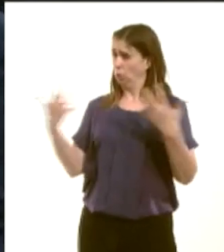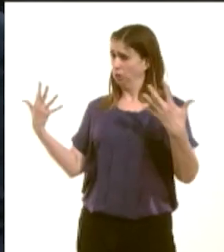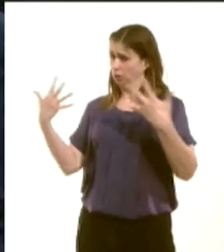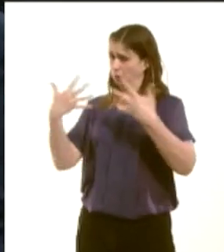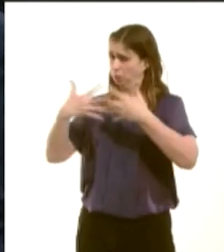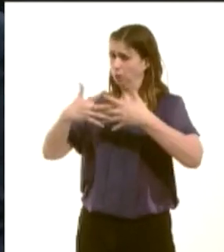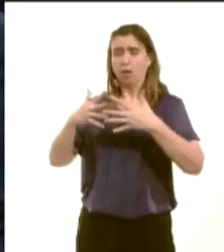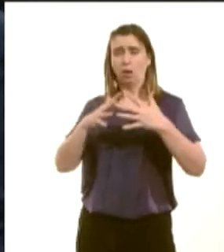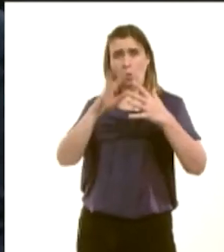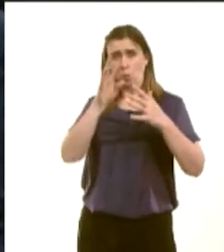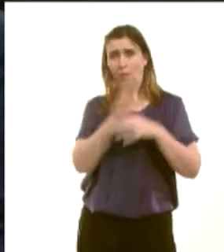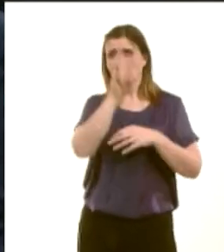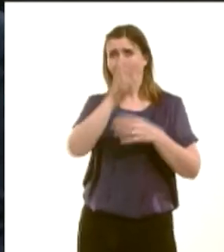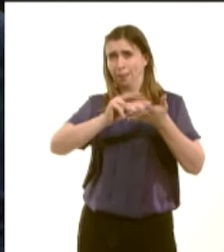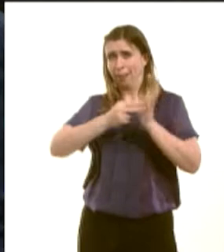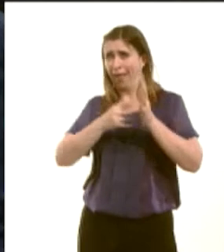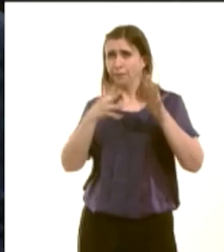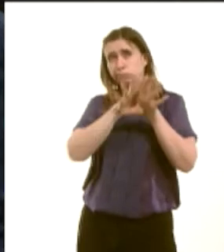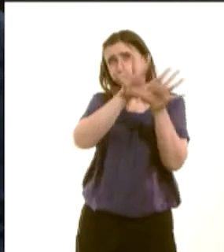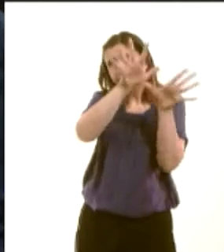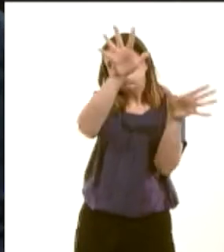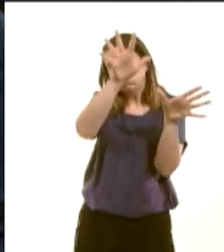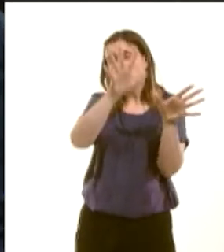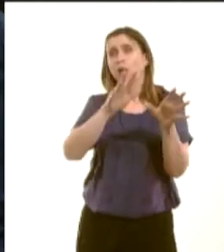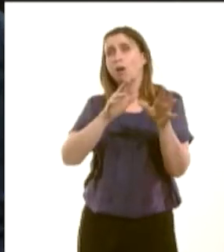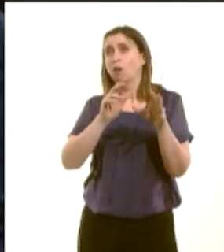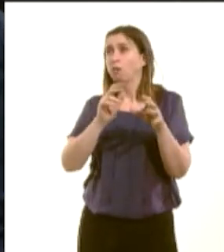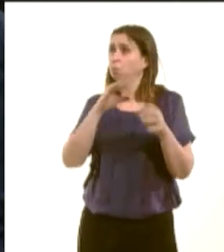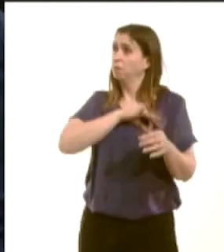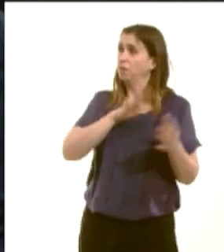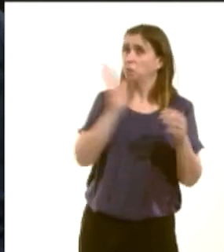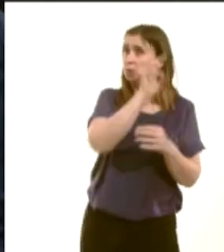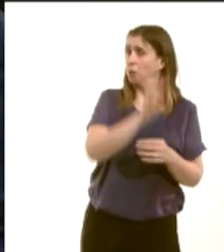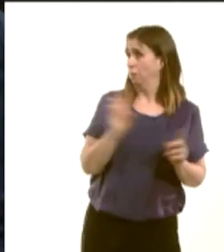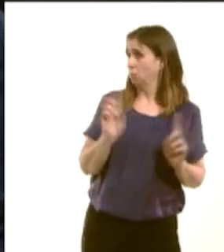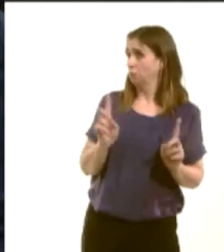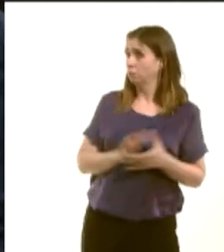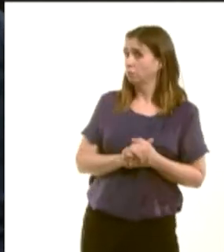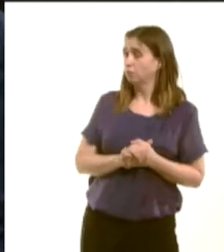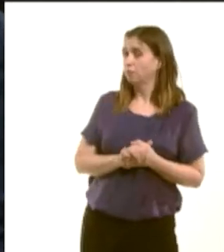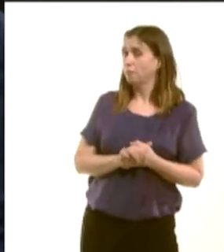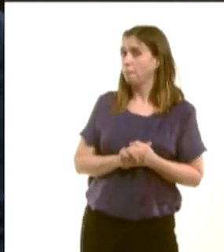for west Wales will bring, if any, that would mean they can also capitalise in west Wales